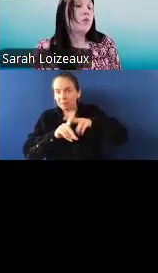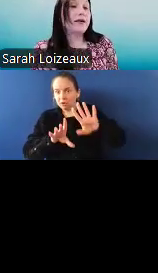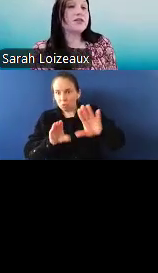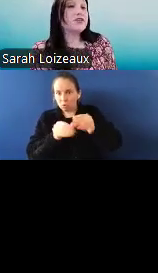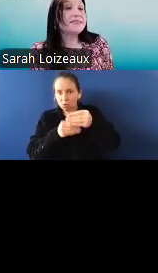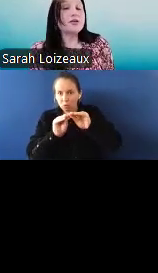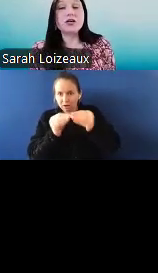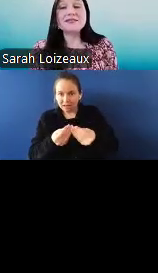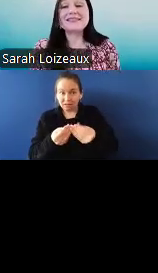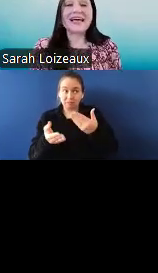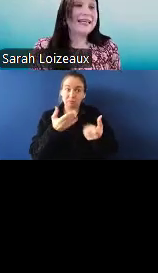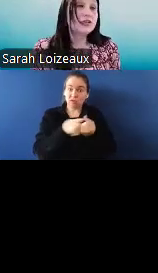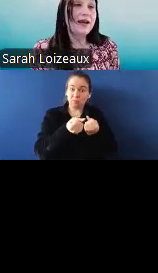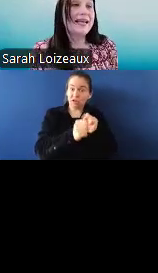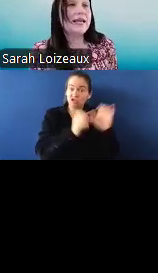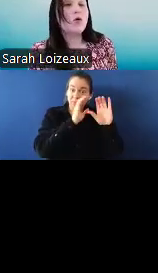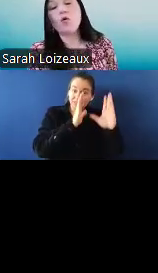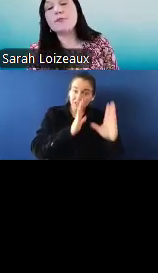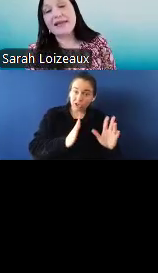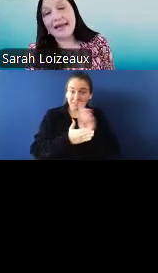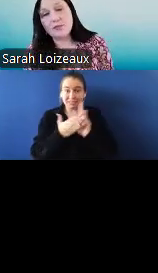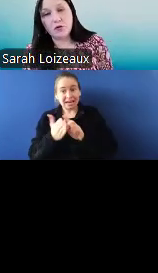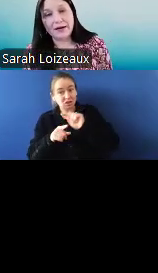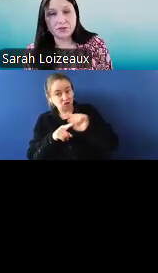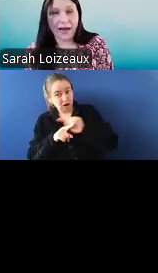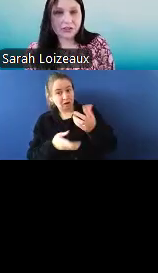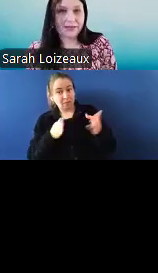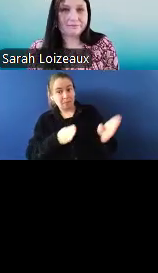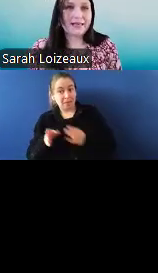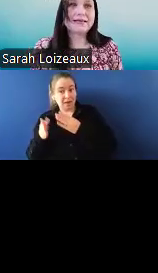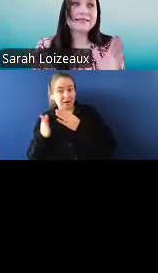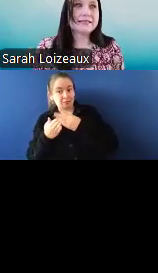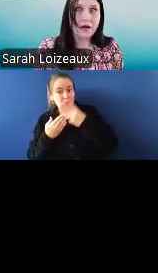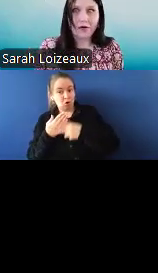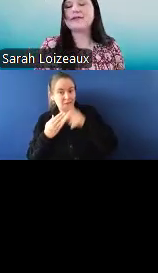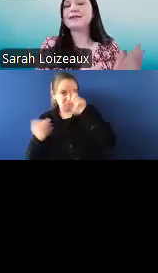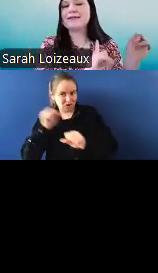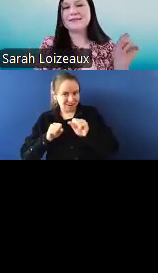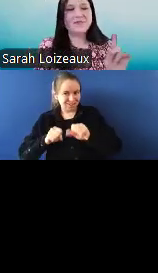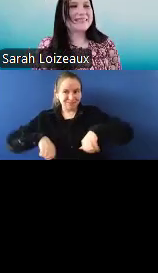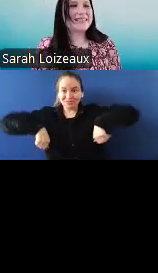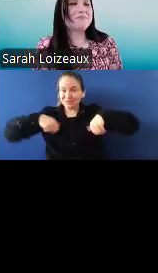supporting job seekers, designing training, or planning program strategy. So, the next slide,